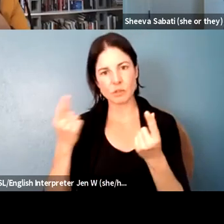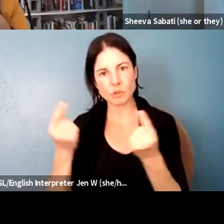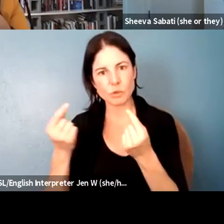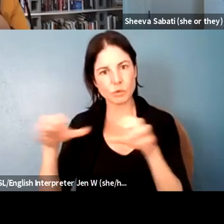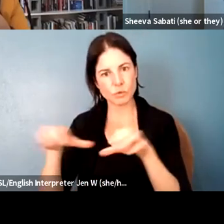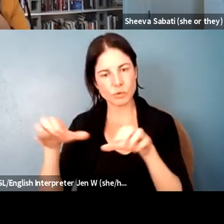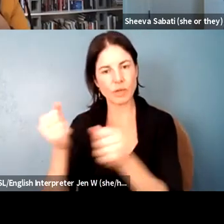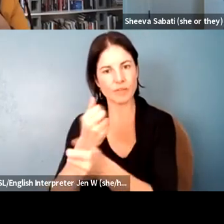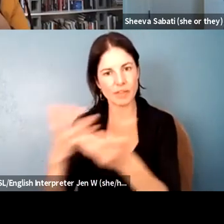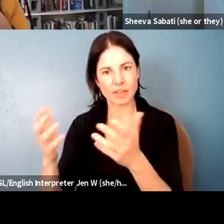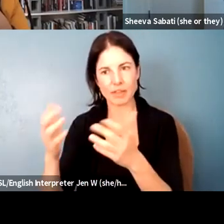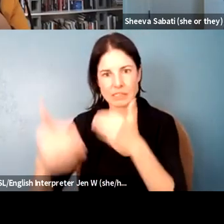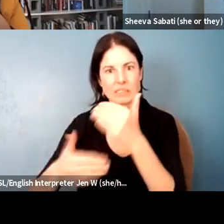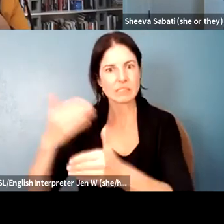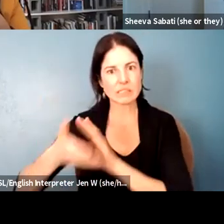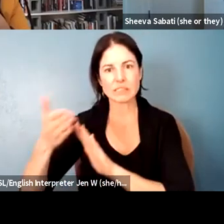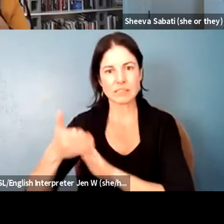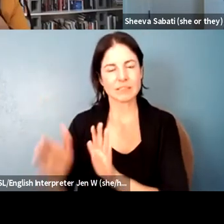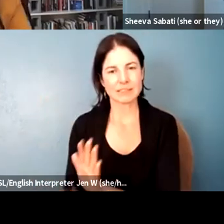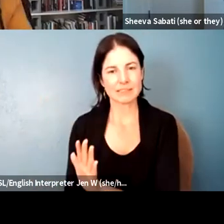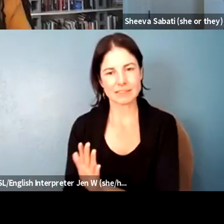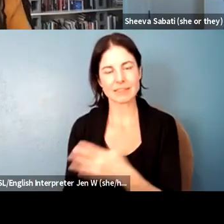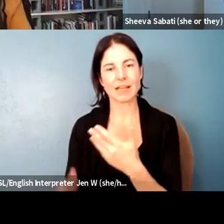me and how, you know, we all had to slow down and I'm trying to